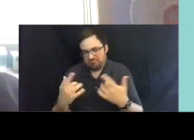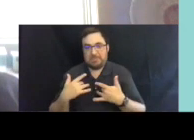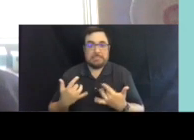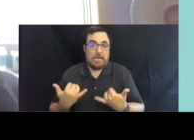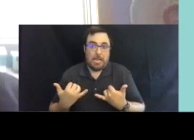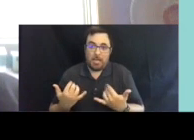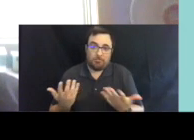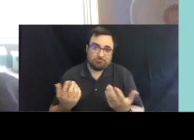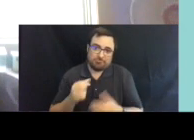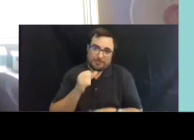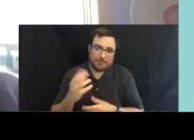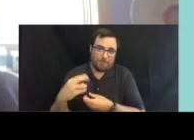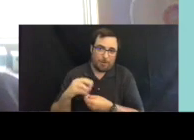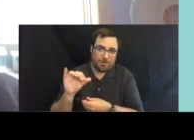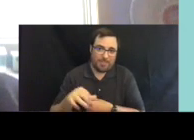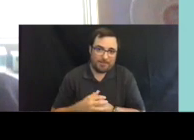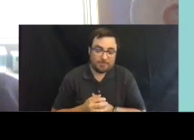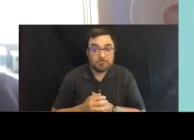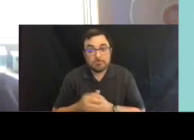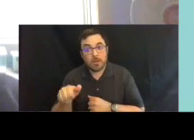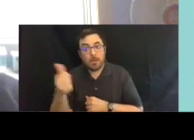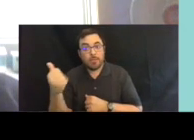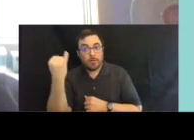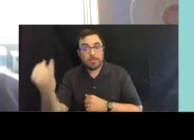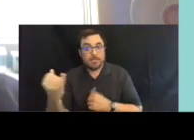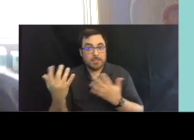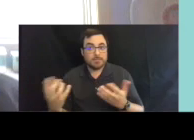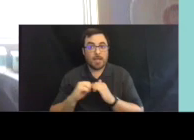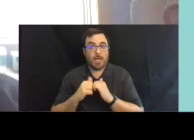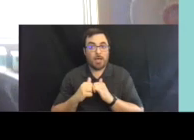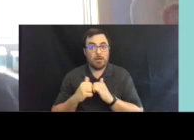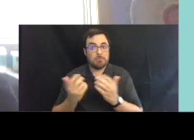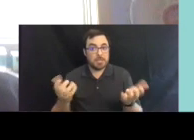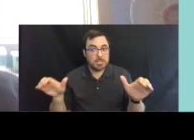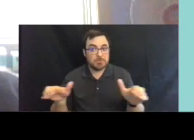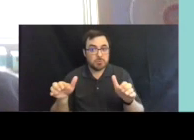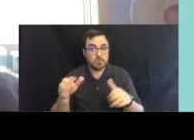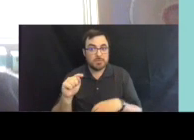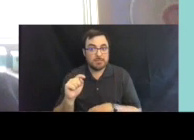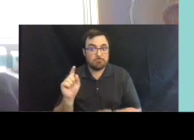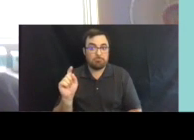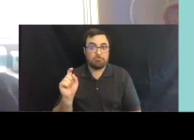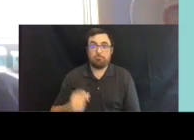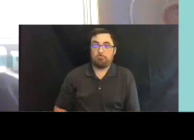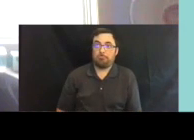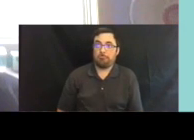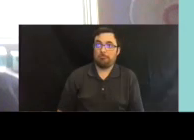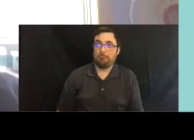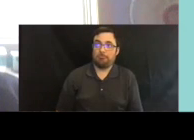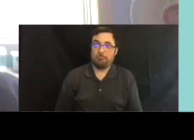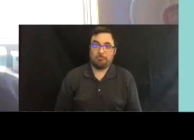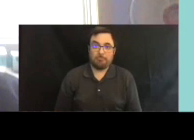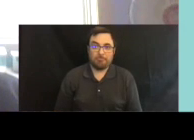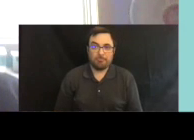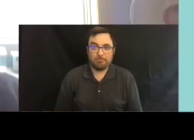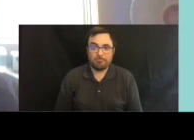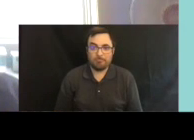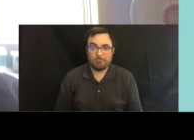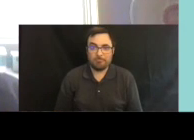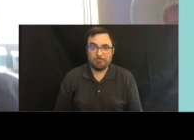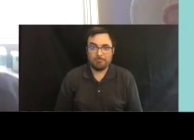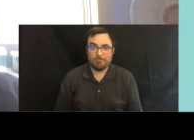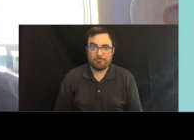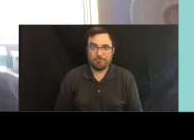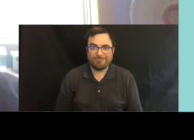Does anyone have any other ideas for how they would do it?